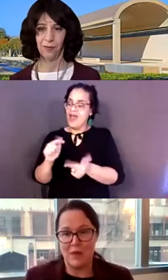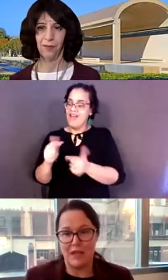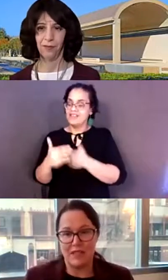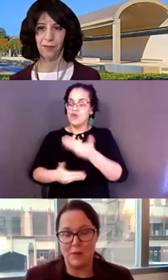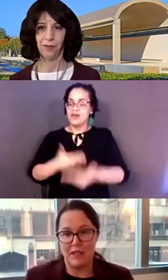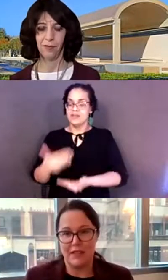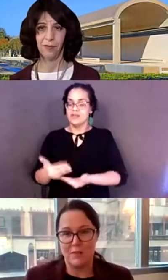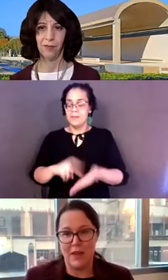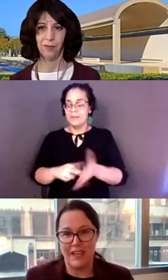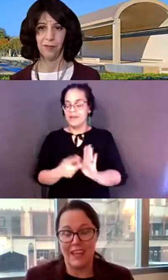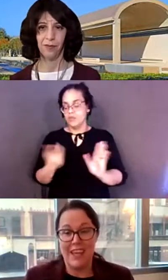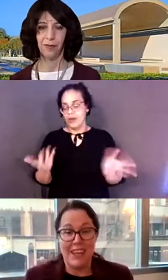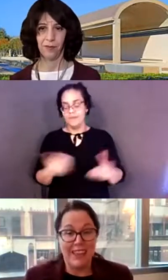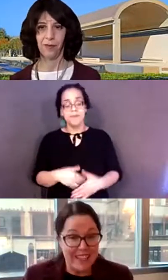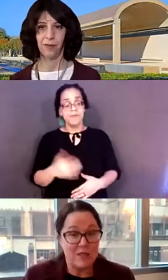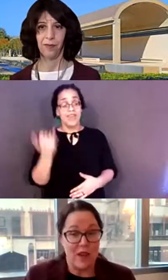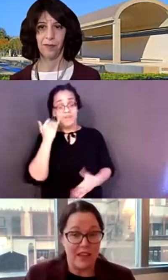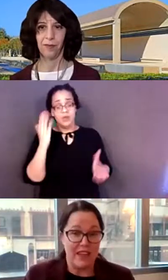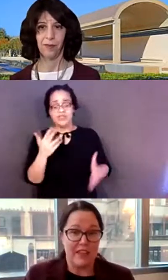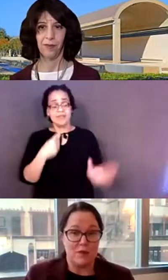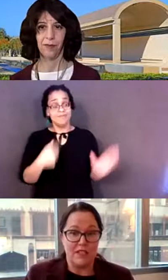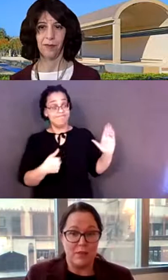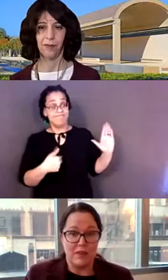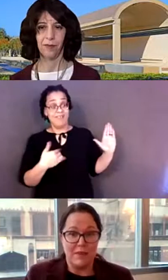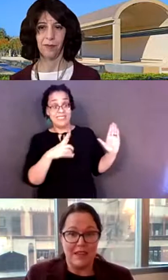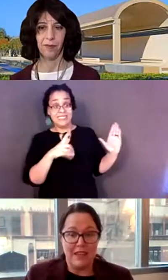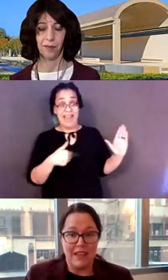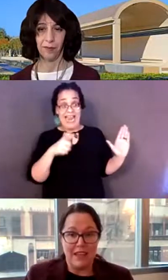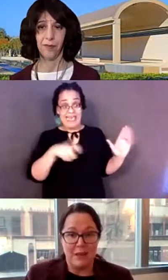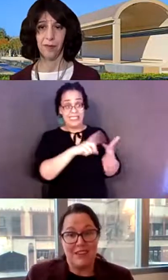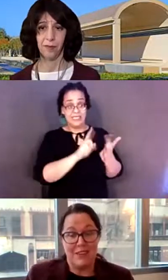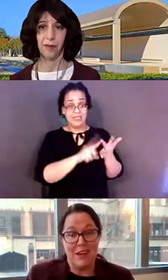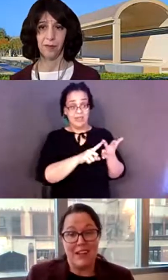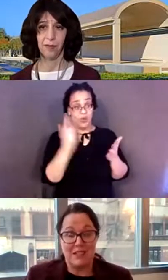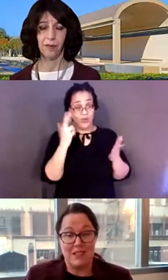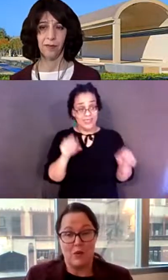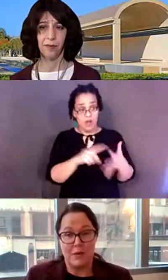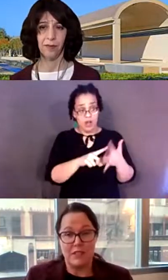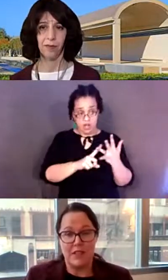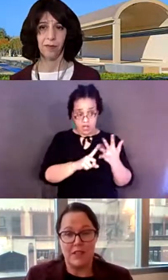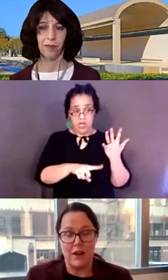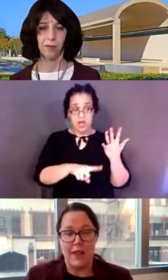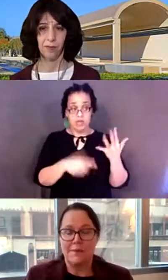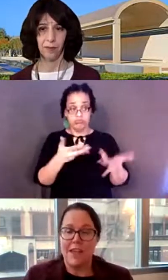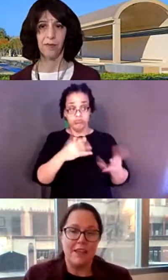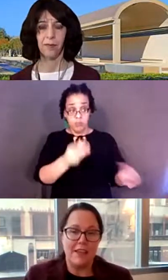disability, this is my need, this is what I think is reasonable to meet that need. In particular, I need this